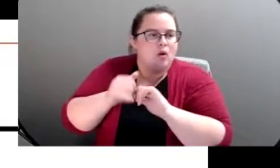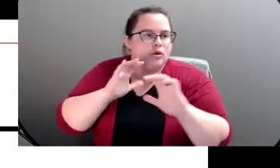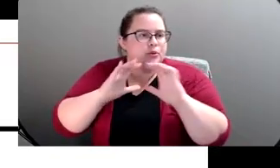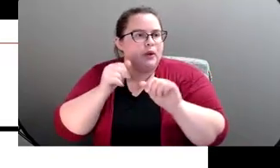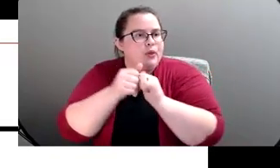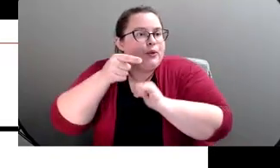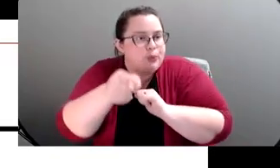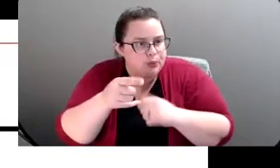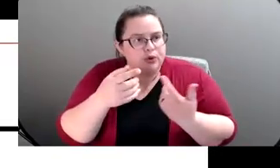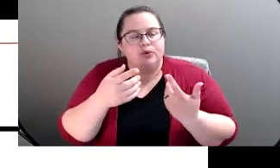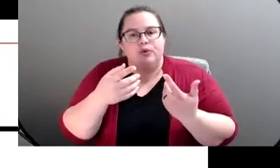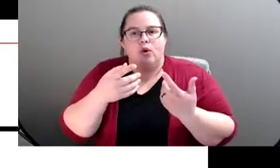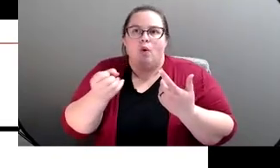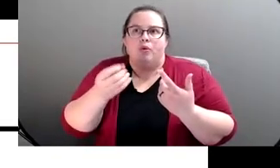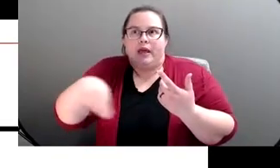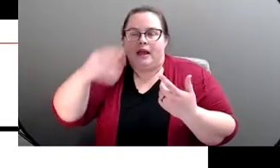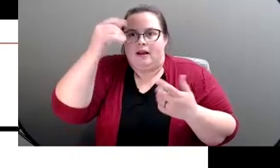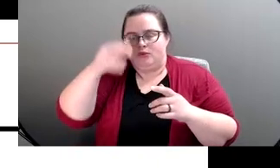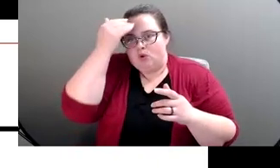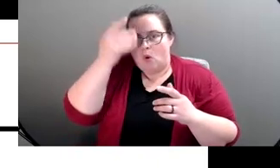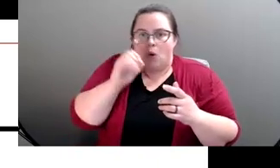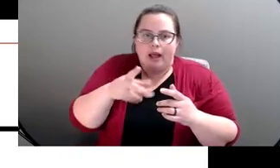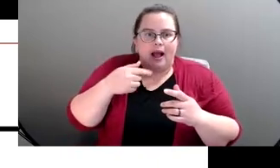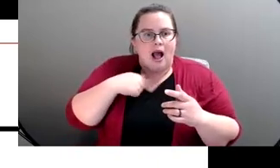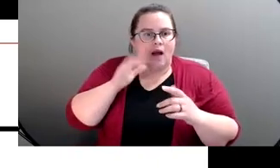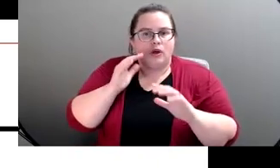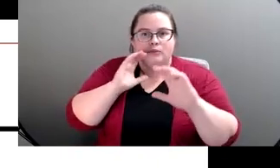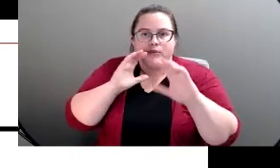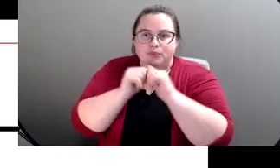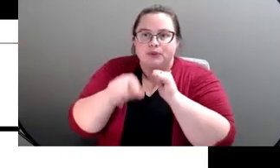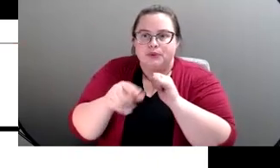you can put a link to the page in the virtual hub for faculty.